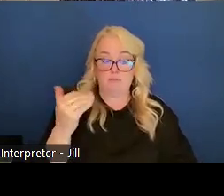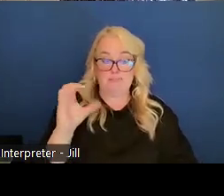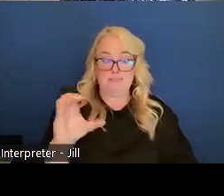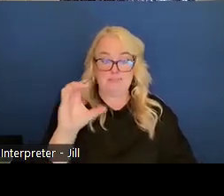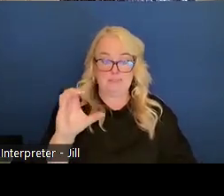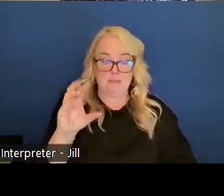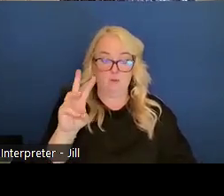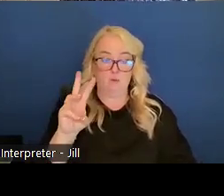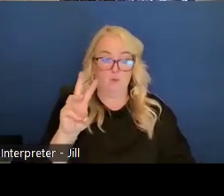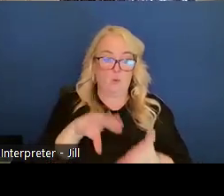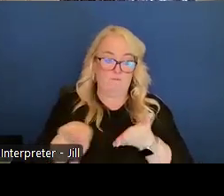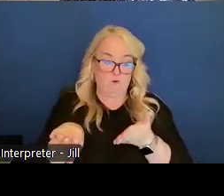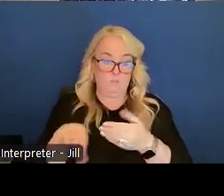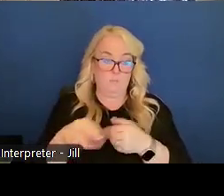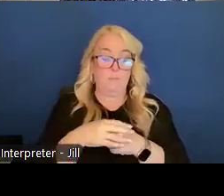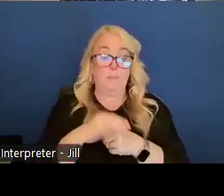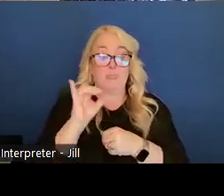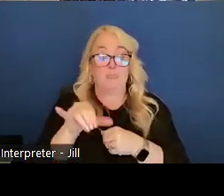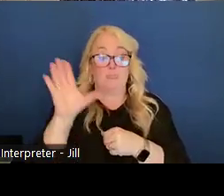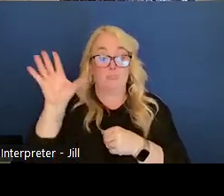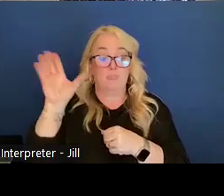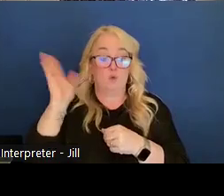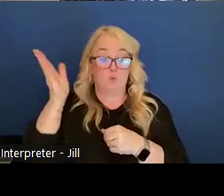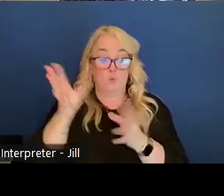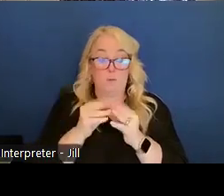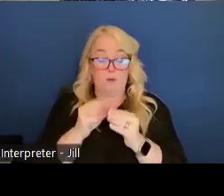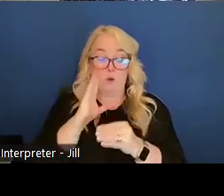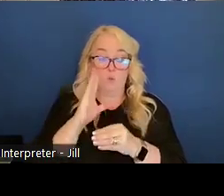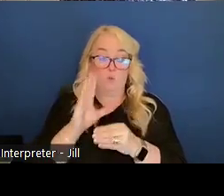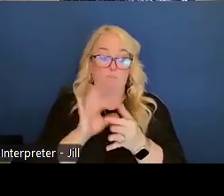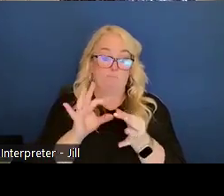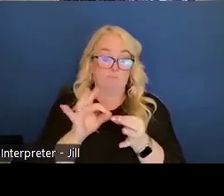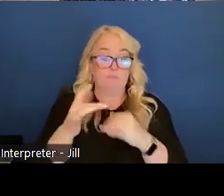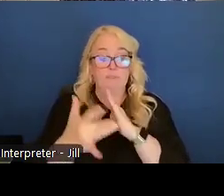waiver. The webinar will touch on technical skills that have